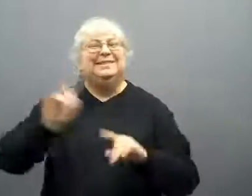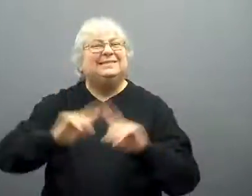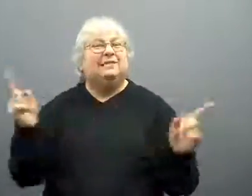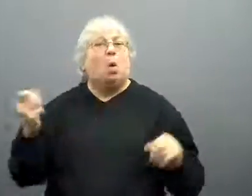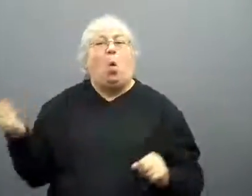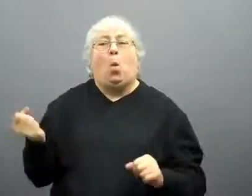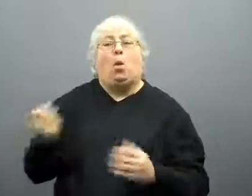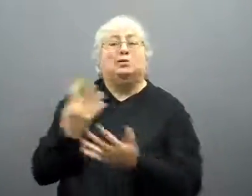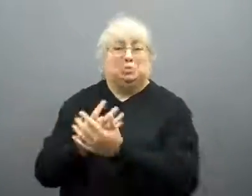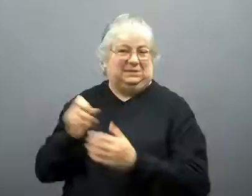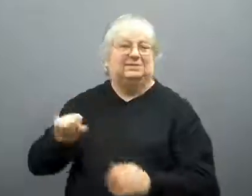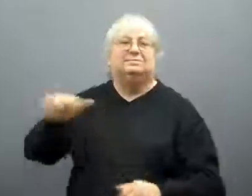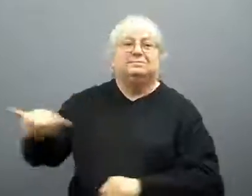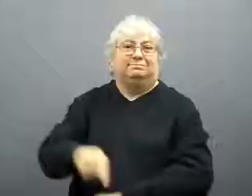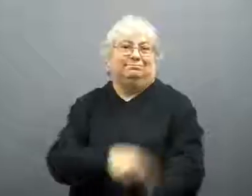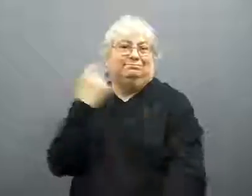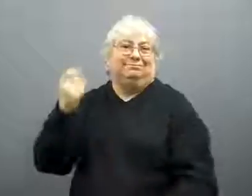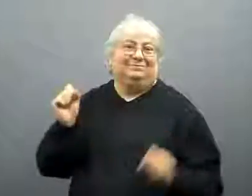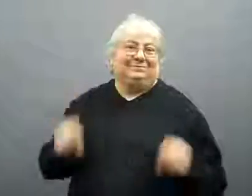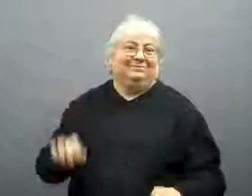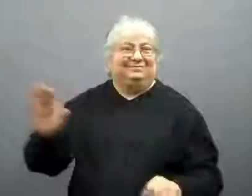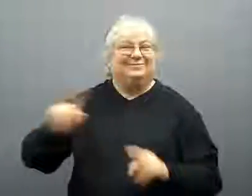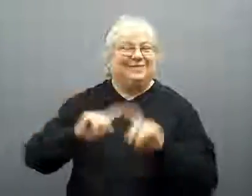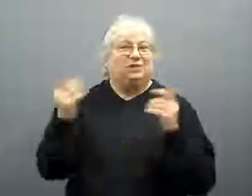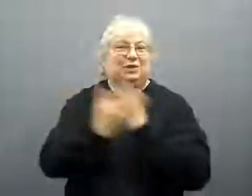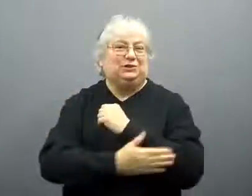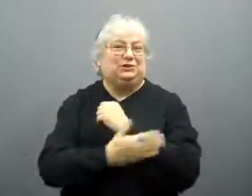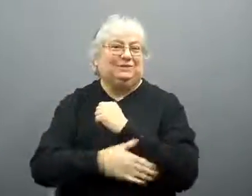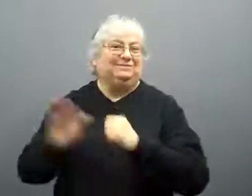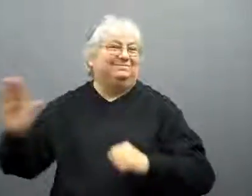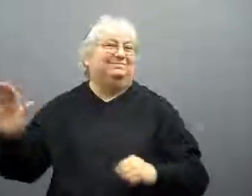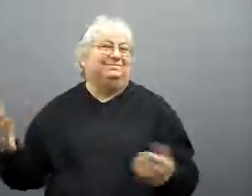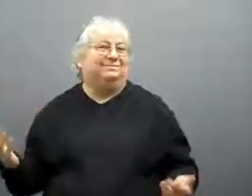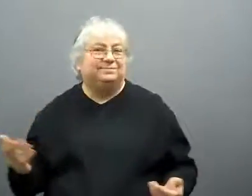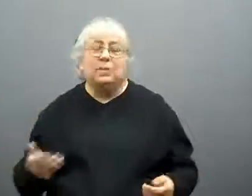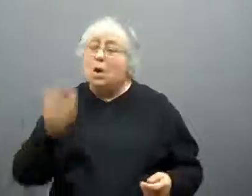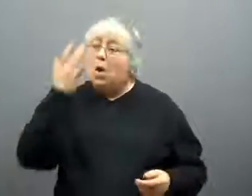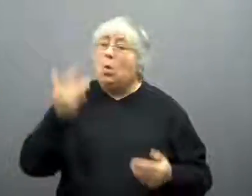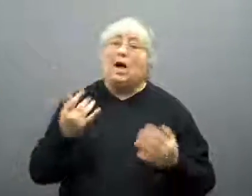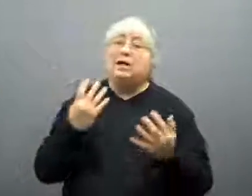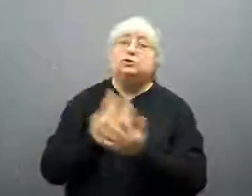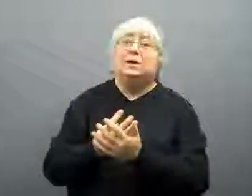Some countries can do that, hold people for long periods of time in jail.